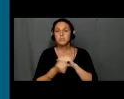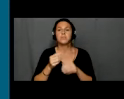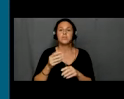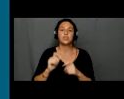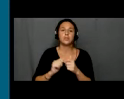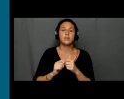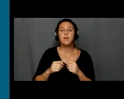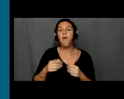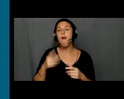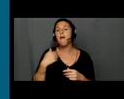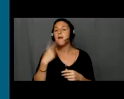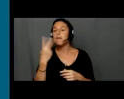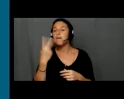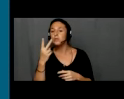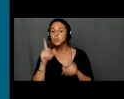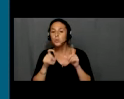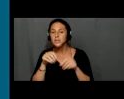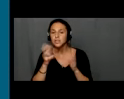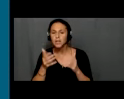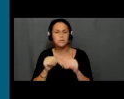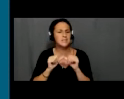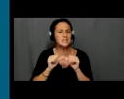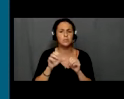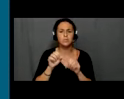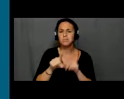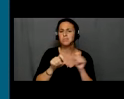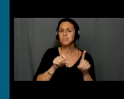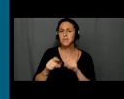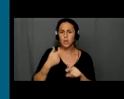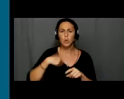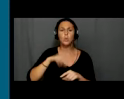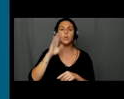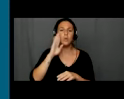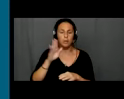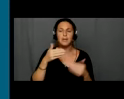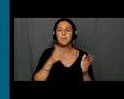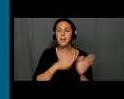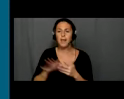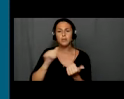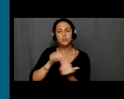chat. Continue to send those in, and we will plan to address as many as we